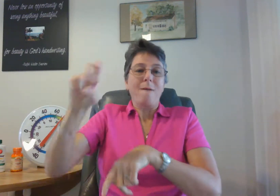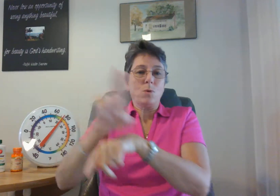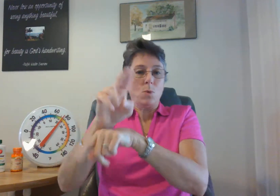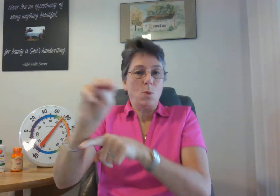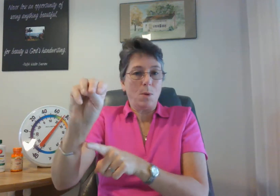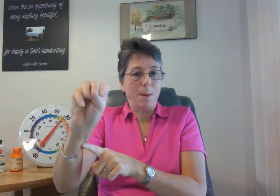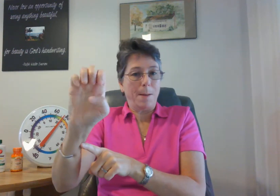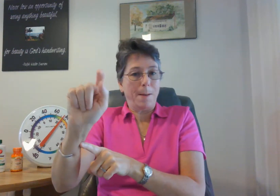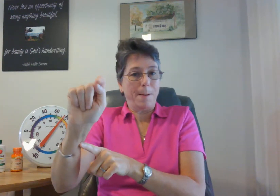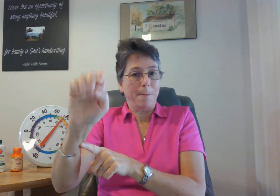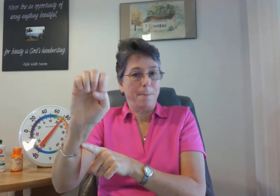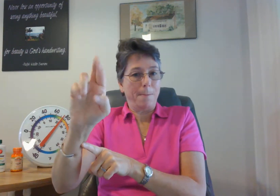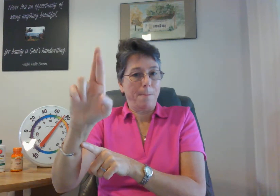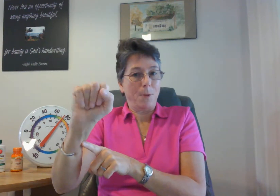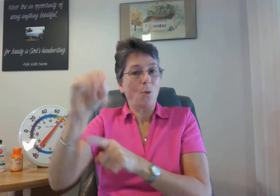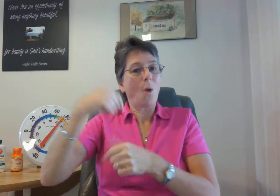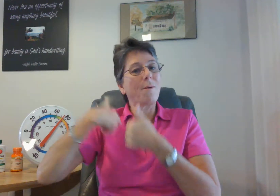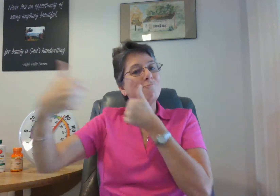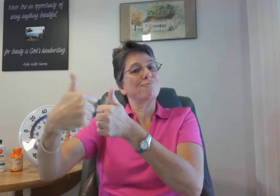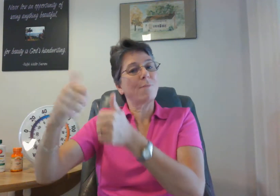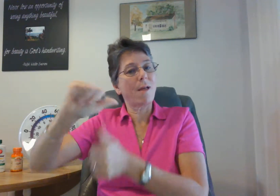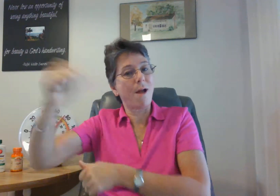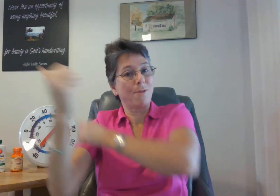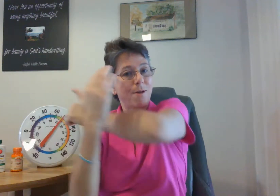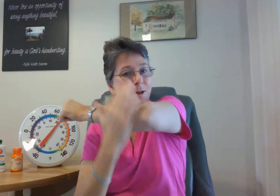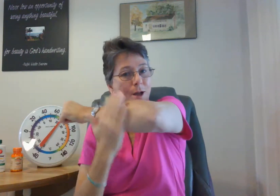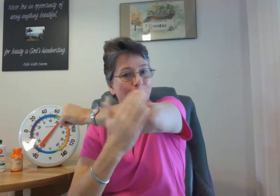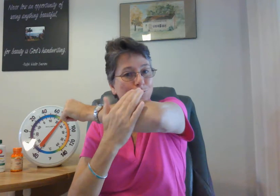It means milliliters used to measure medicine. Why is that so?